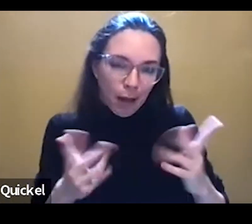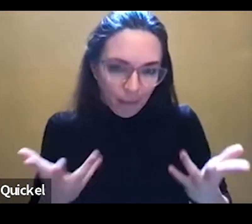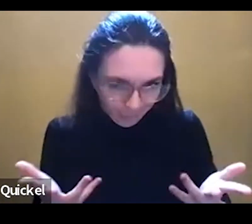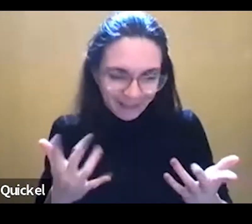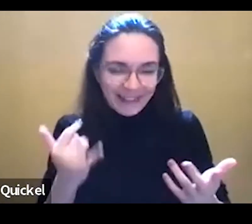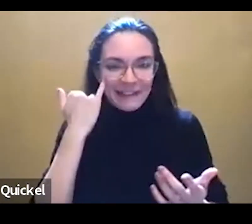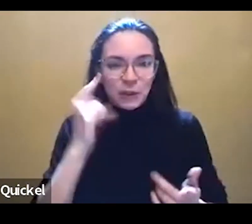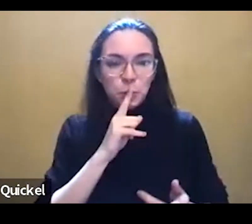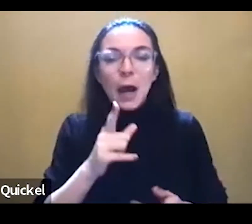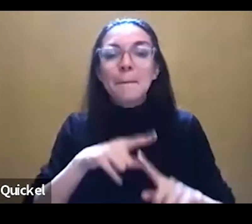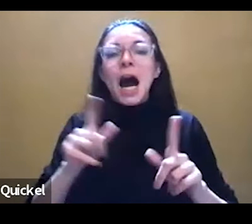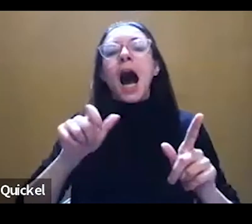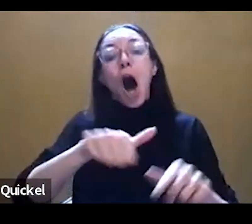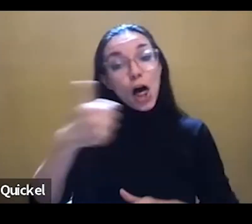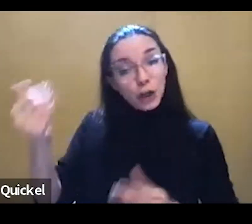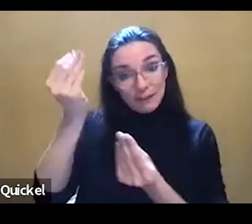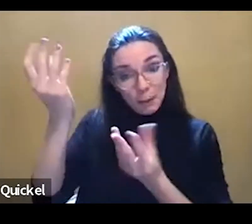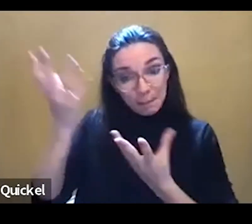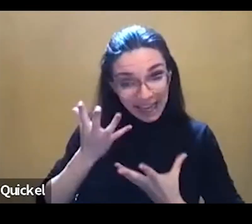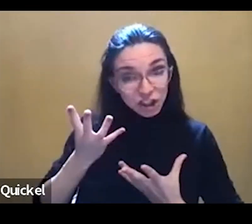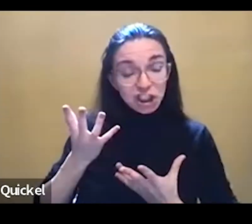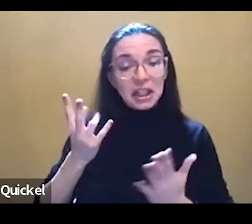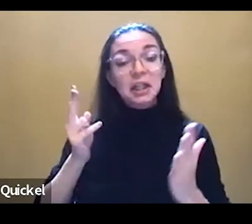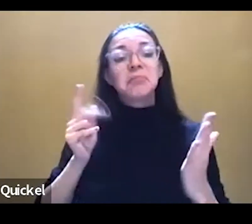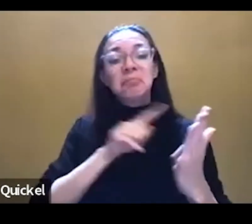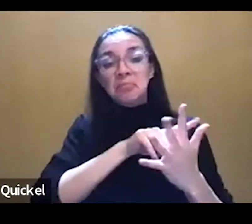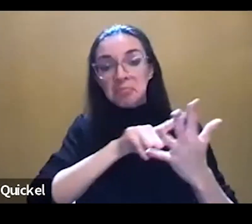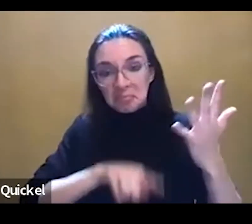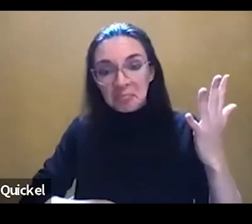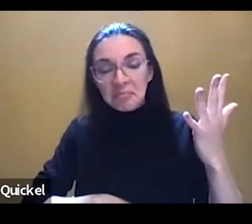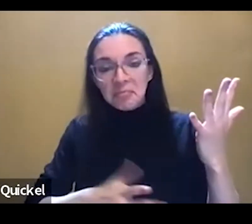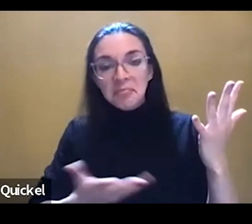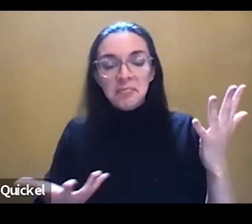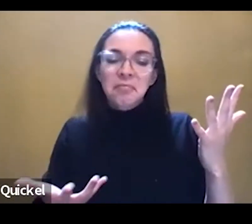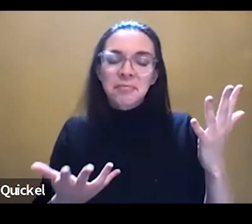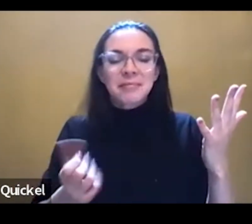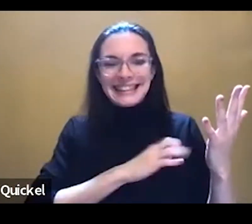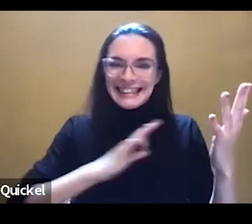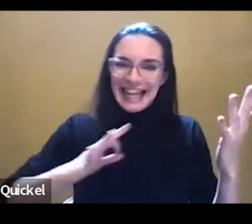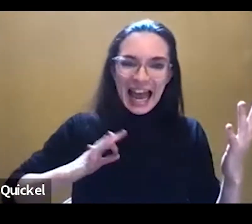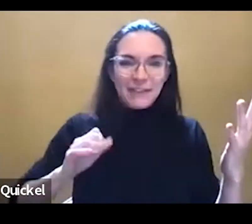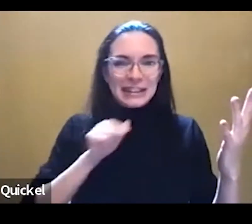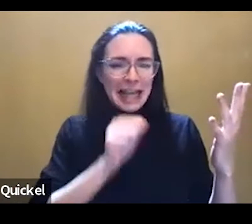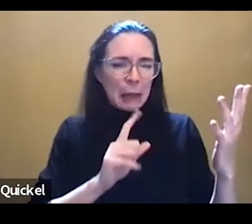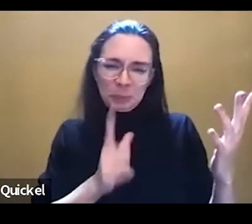Dr. Mudrick: But other that, they were not extremely responsive to in